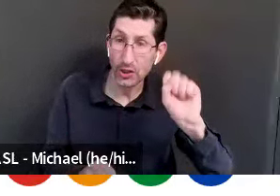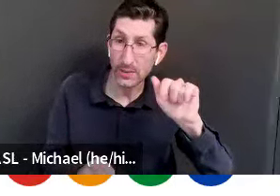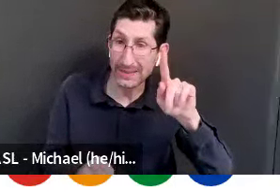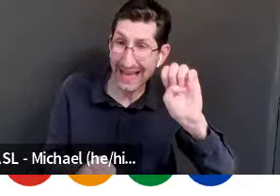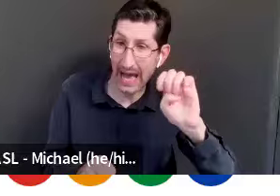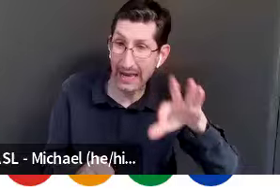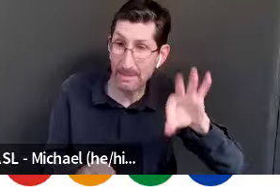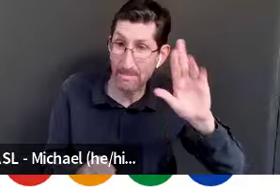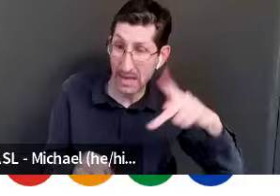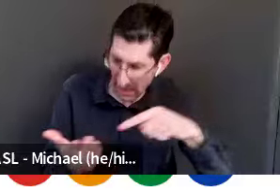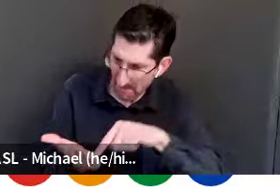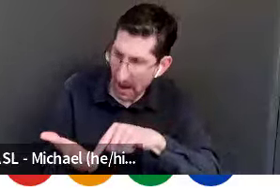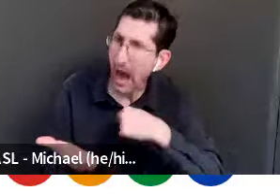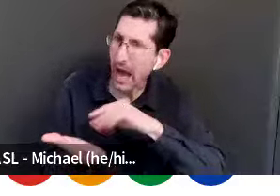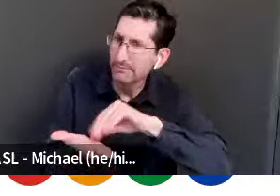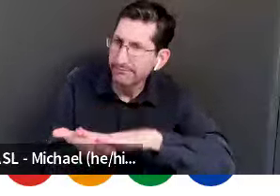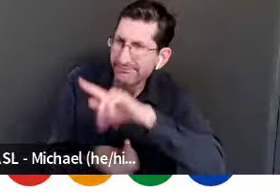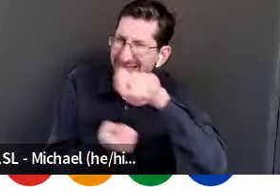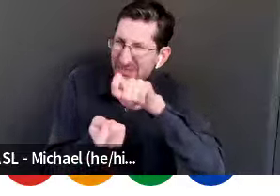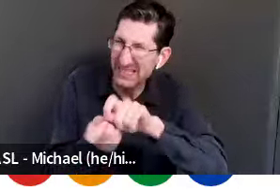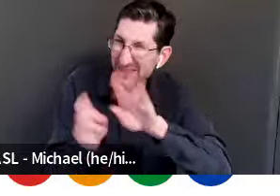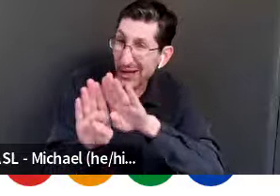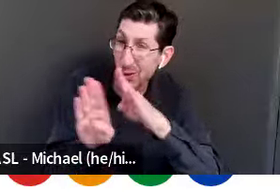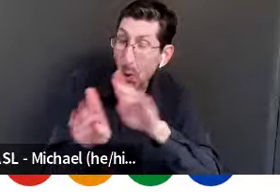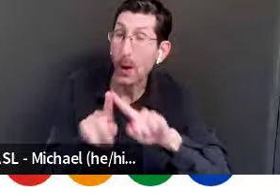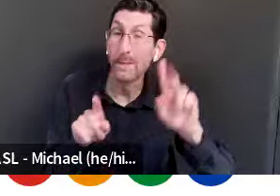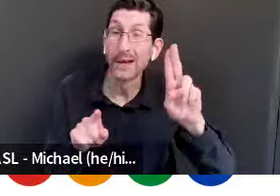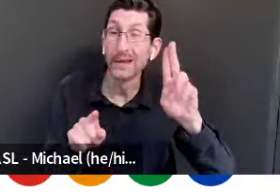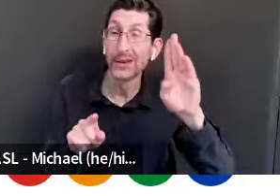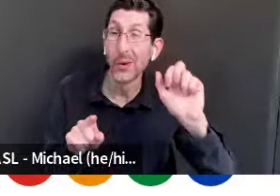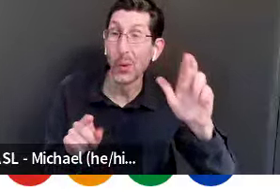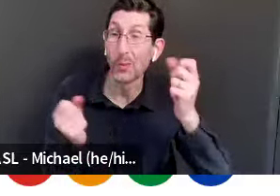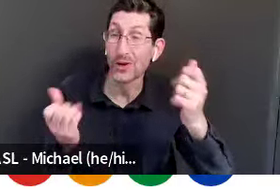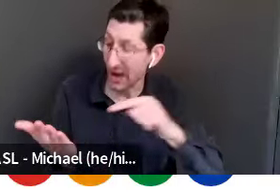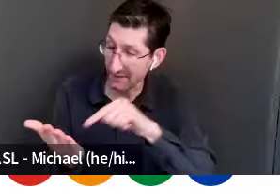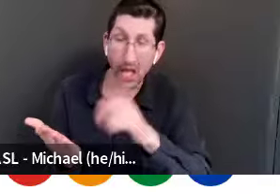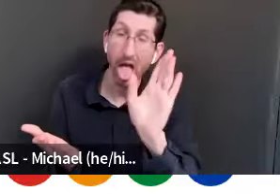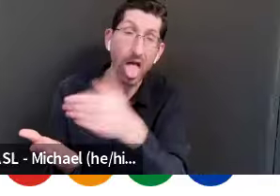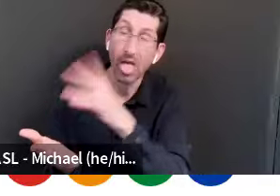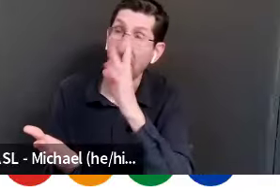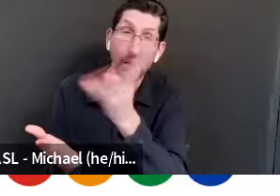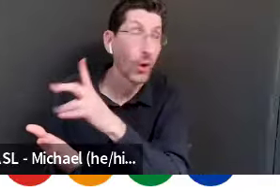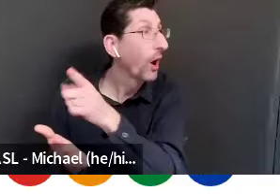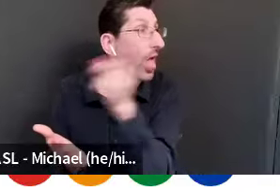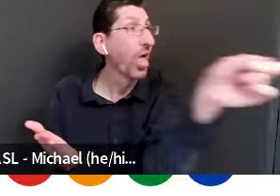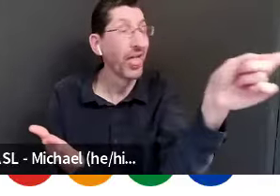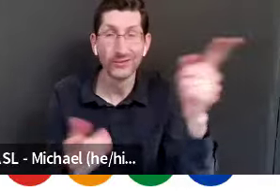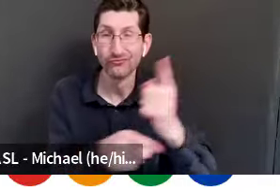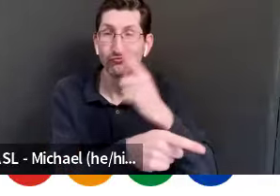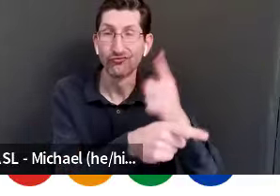IT SAID, ACCESSIBLE CURB-SIDE PICKUP. YOU ASK FOR IT, EXACT DOOR, TELLS THEM WHERE YOU ARE. UBER DRIVER DIDN'T GO THERE.